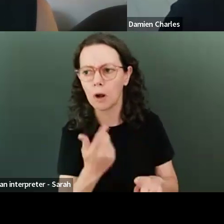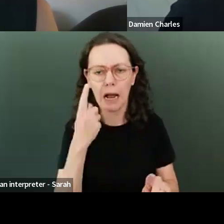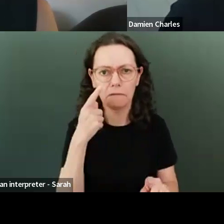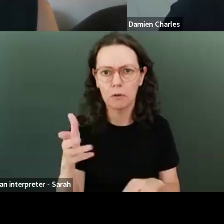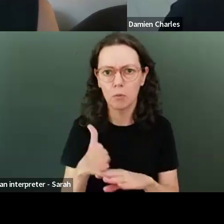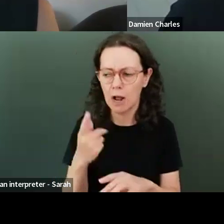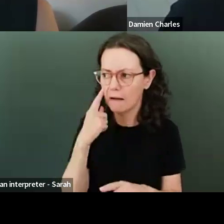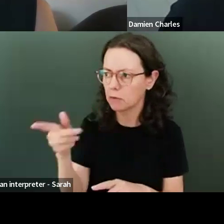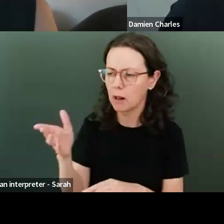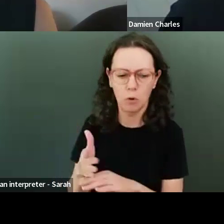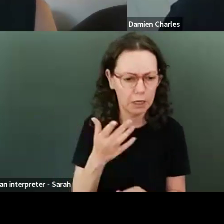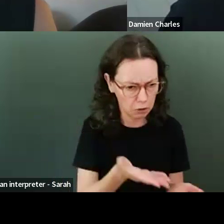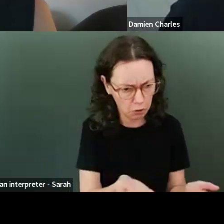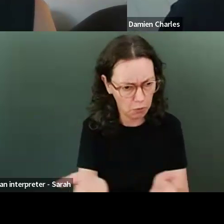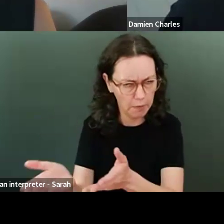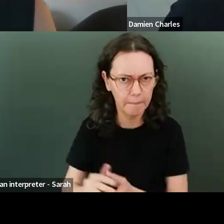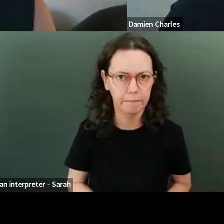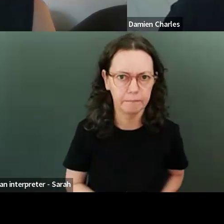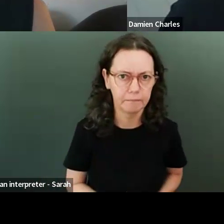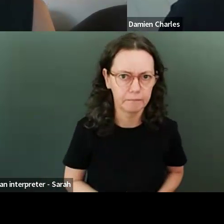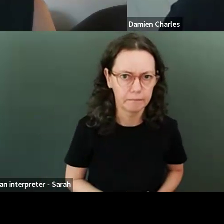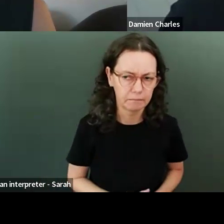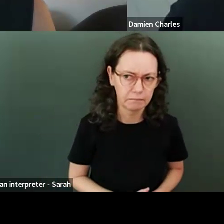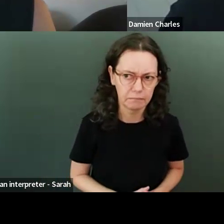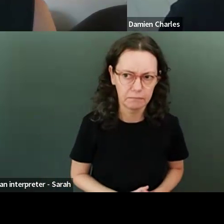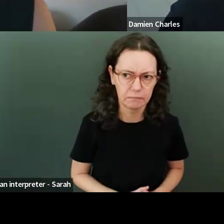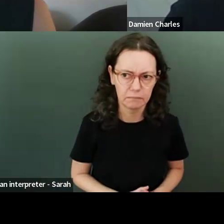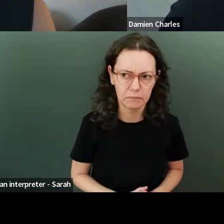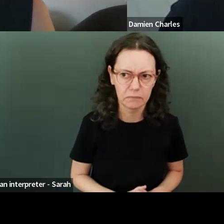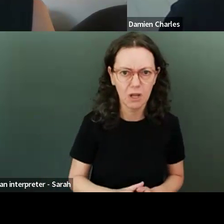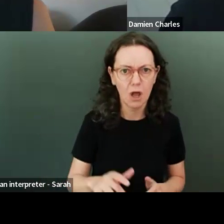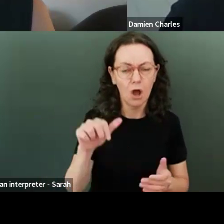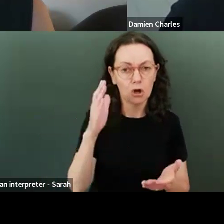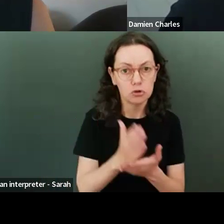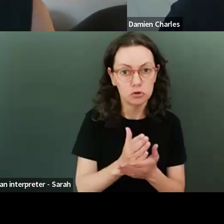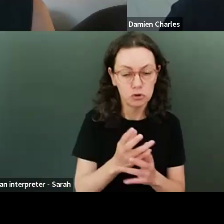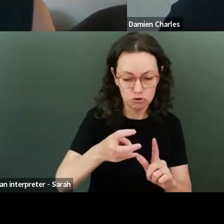see transition planning too late it starts you know in the last year of